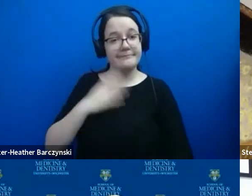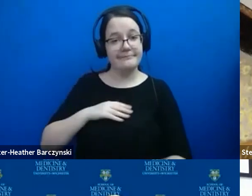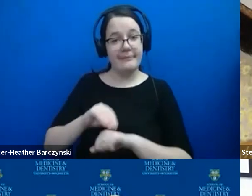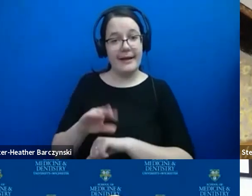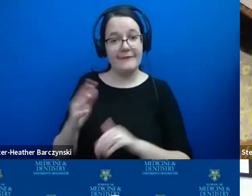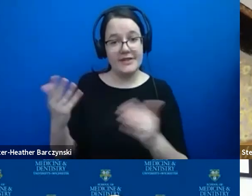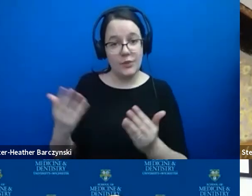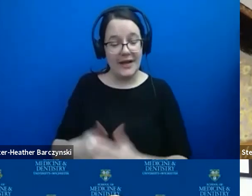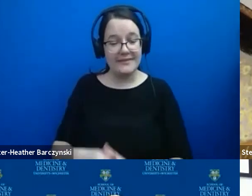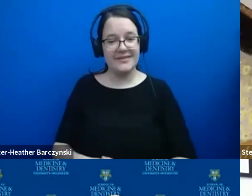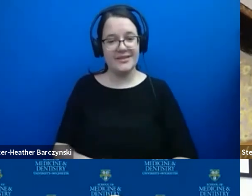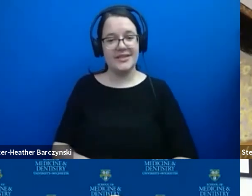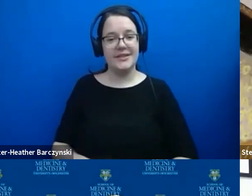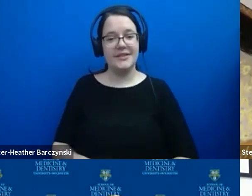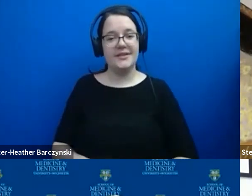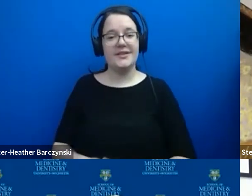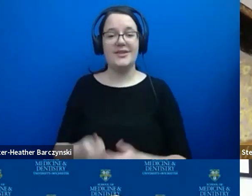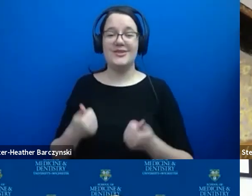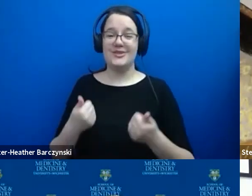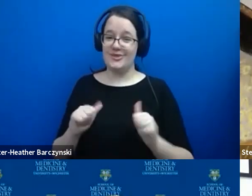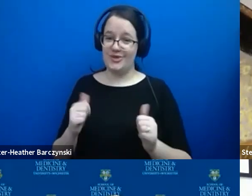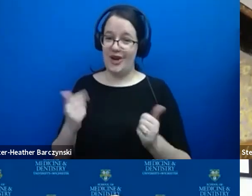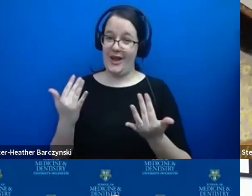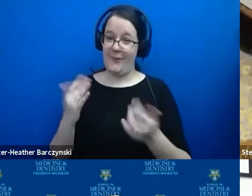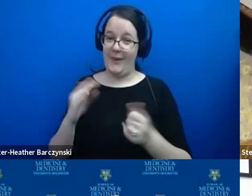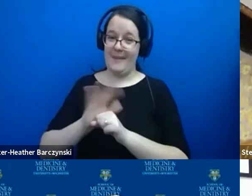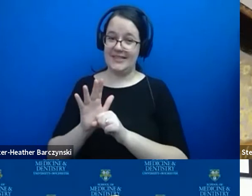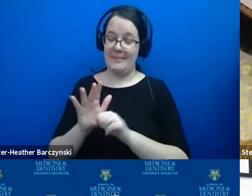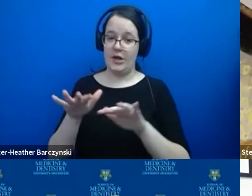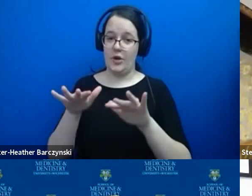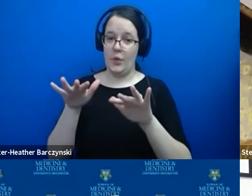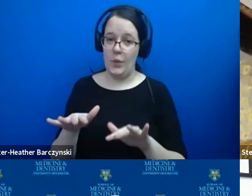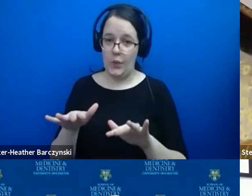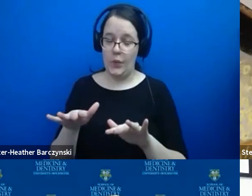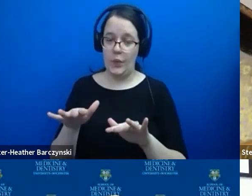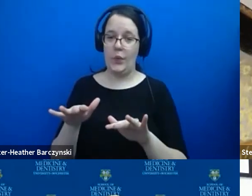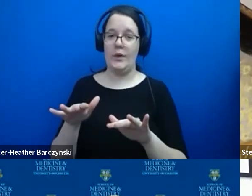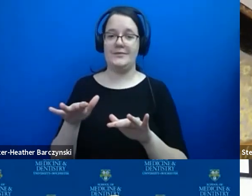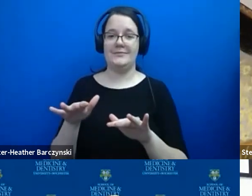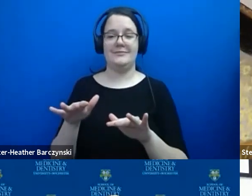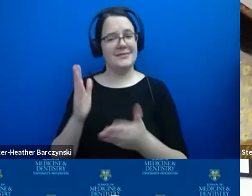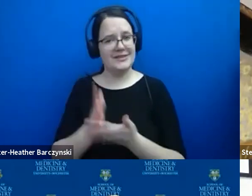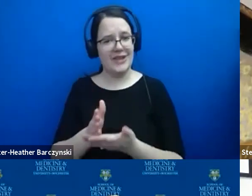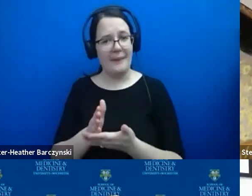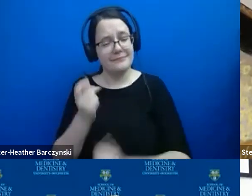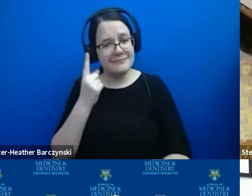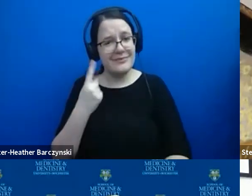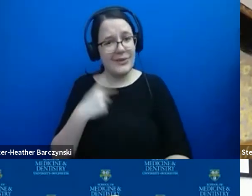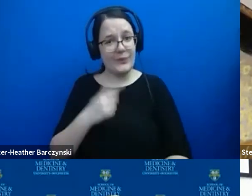let's try to let the pandemic calm down a little bit we do see some encouraging trends that viruses